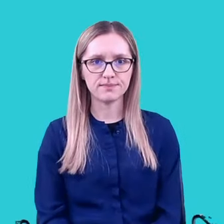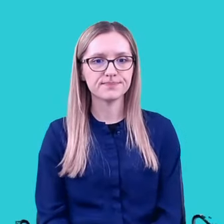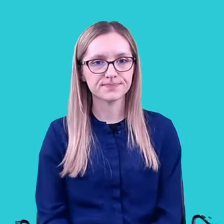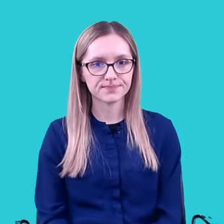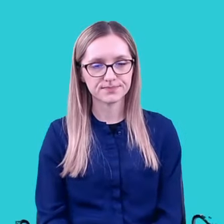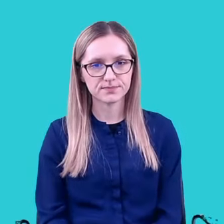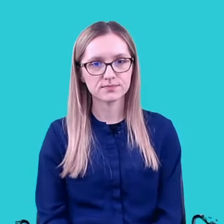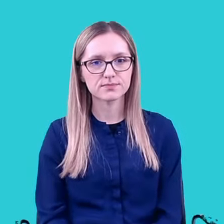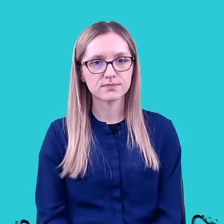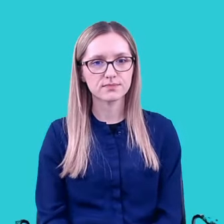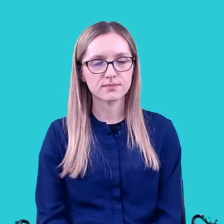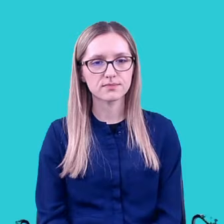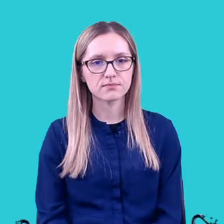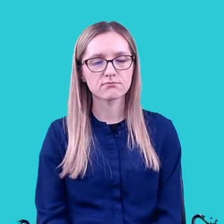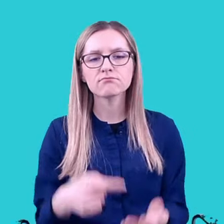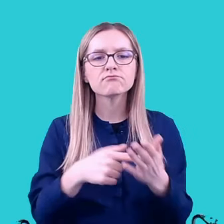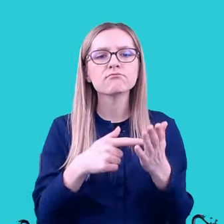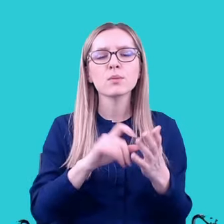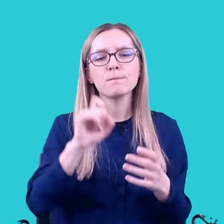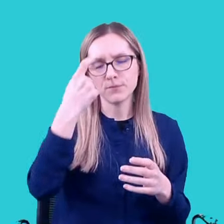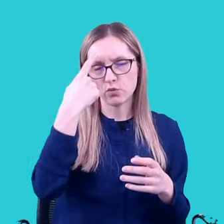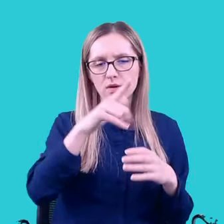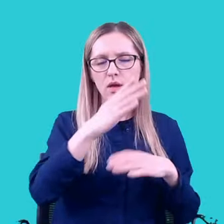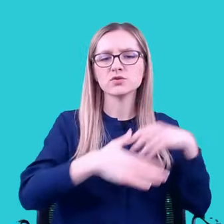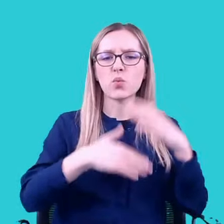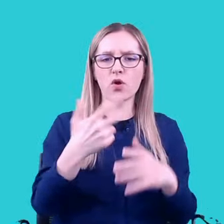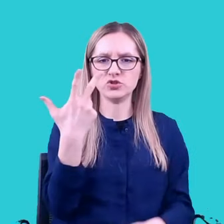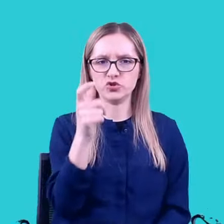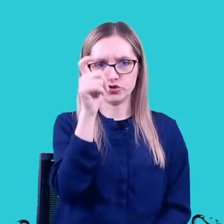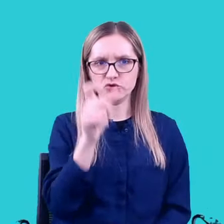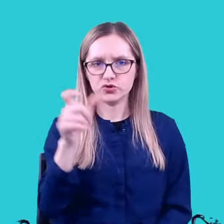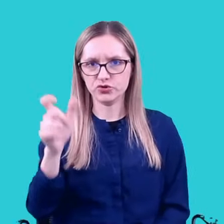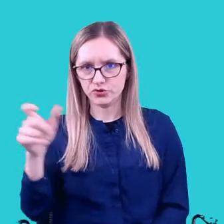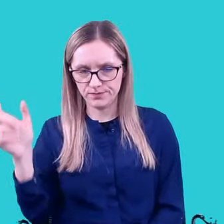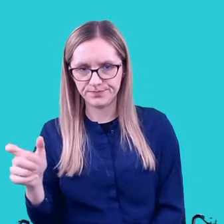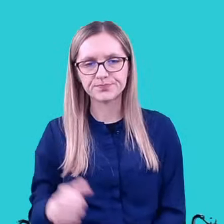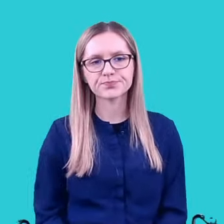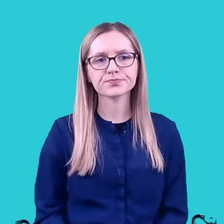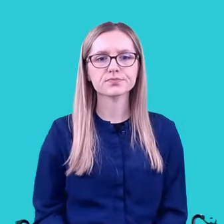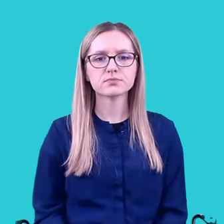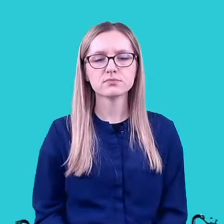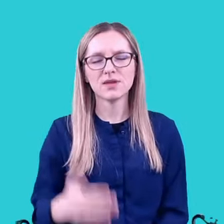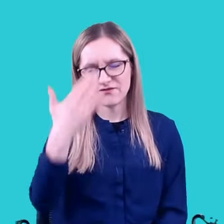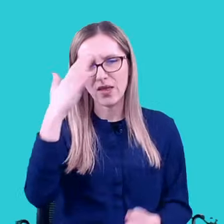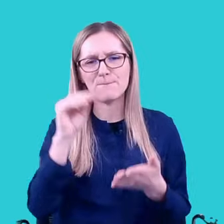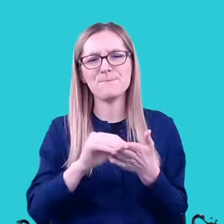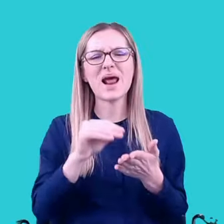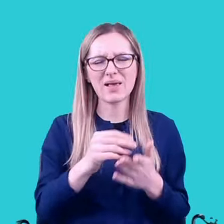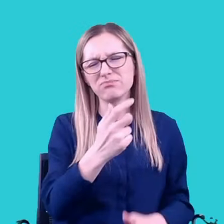It consists of 3 building blocks. Obviously, it's more complicated than that,